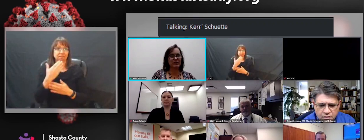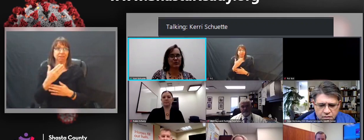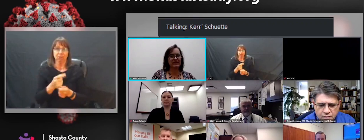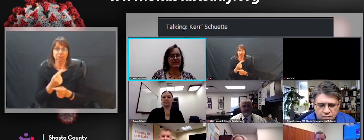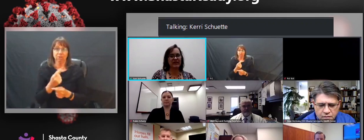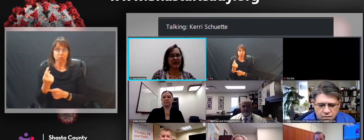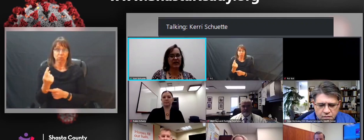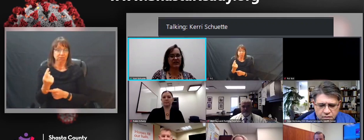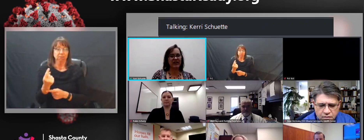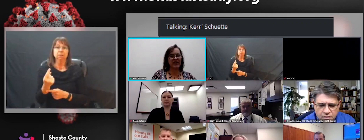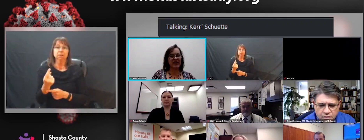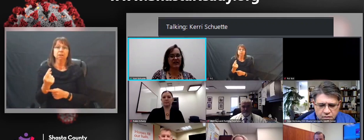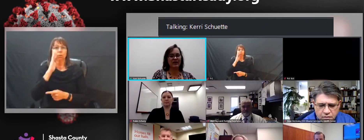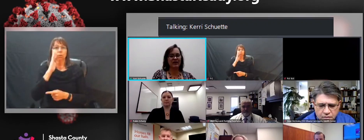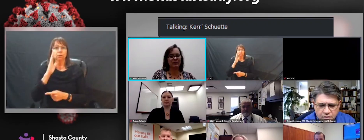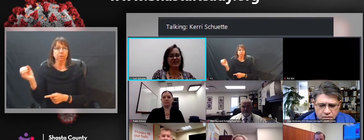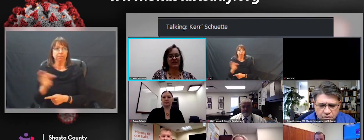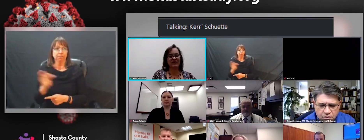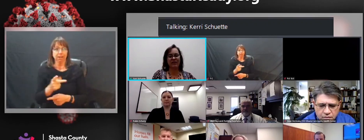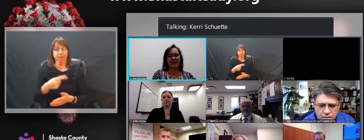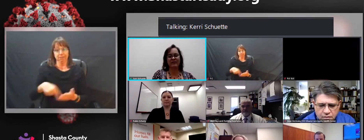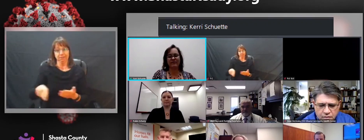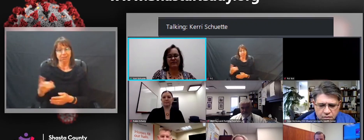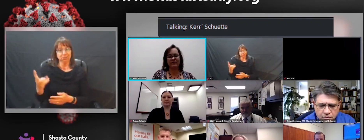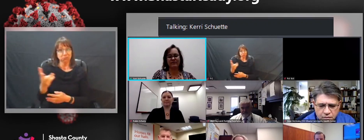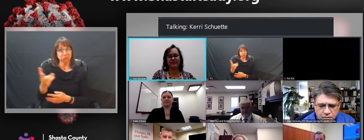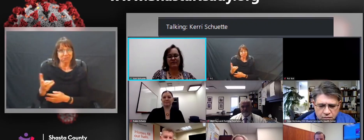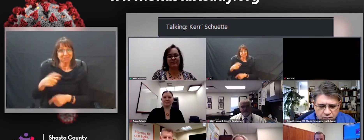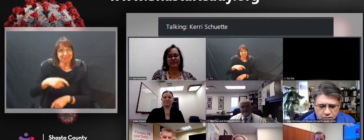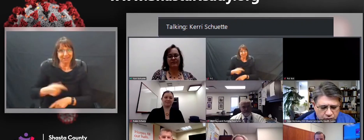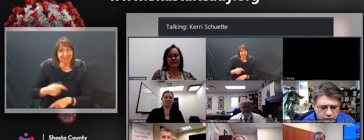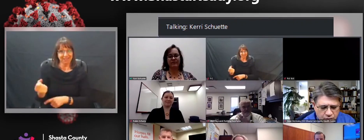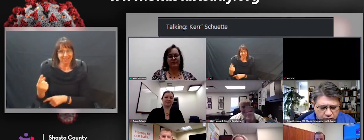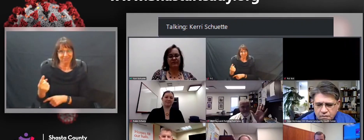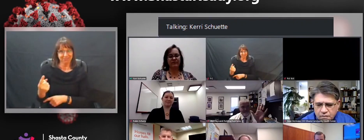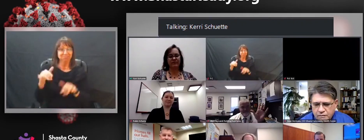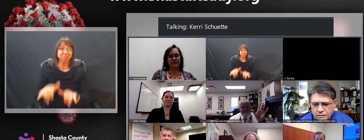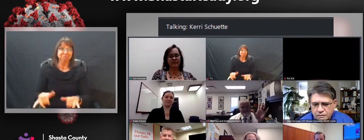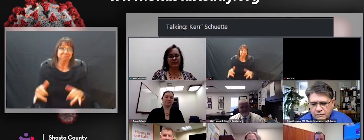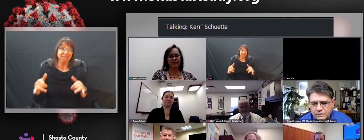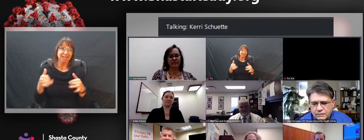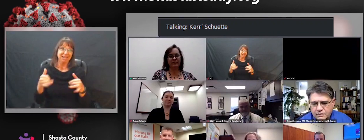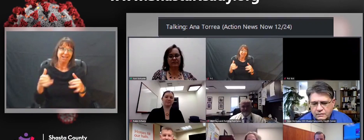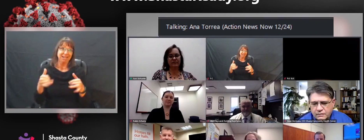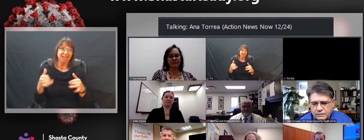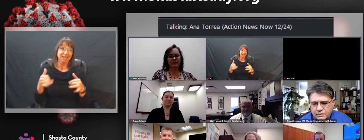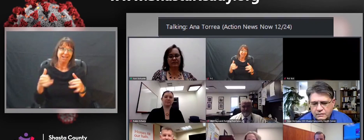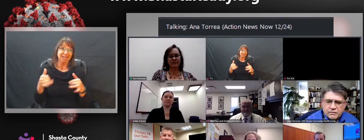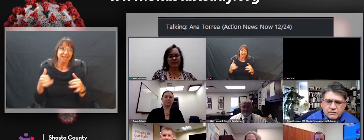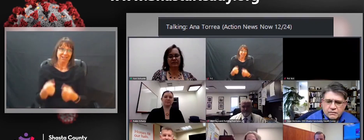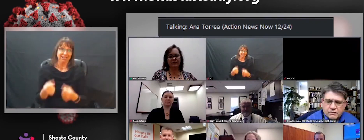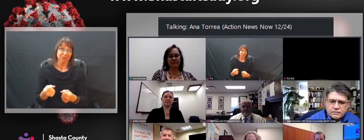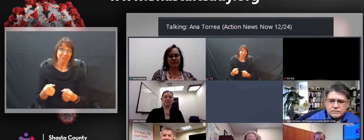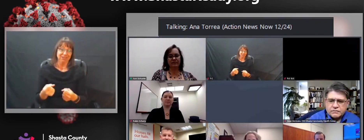next Wednesday at 11:00 AM. Everyone, stay safe and healthy.